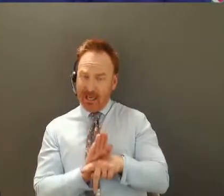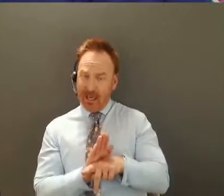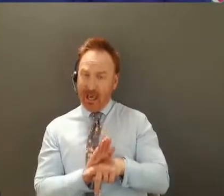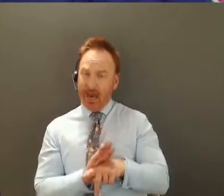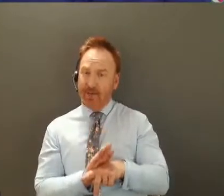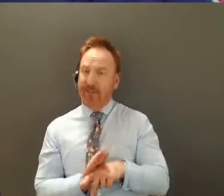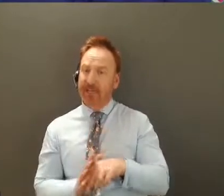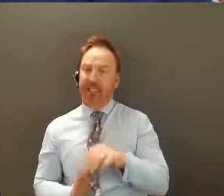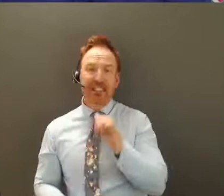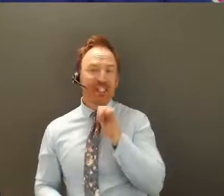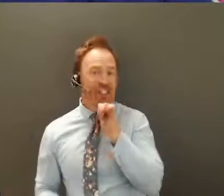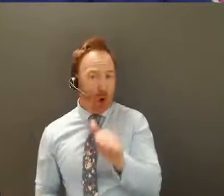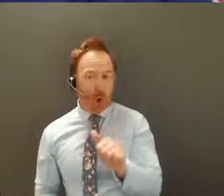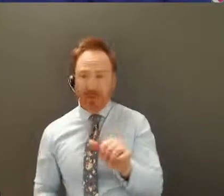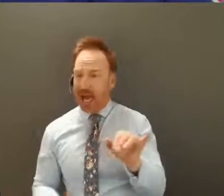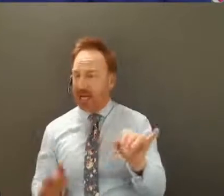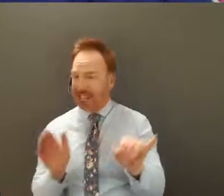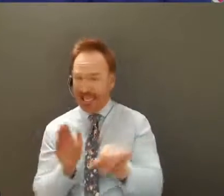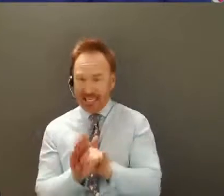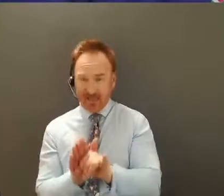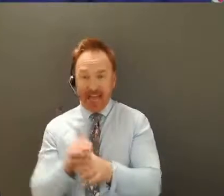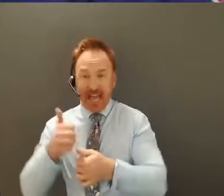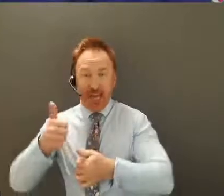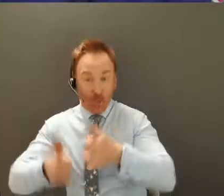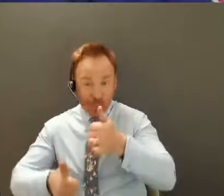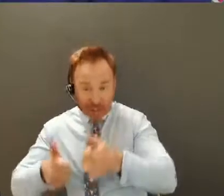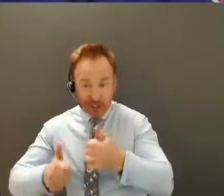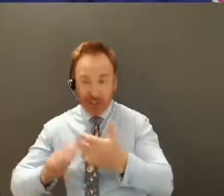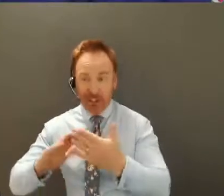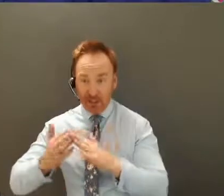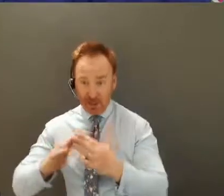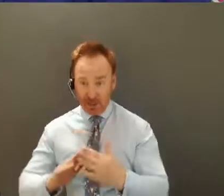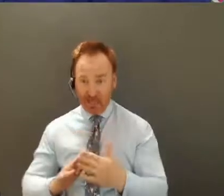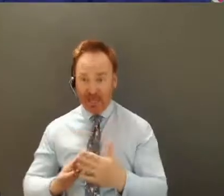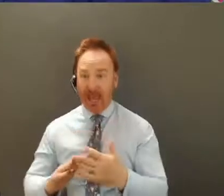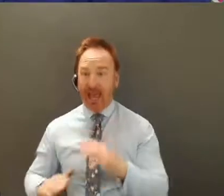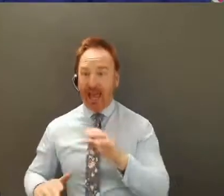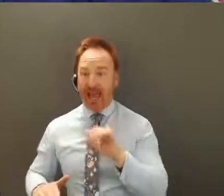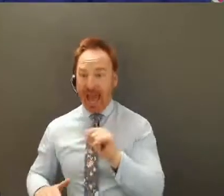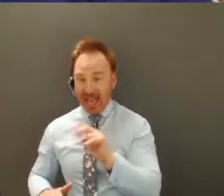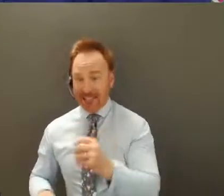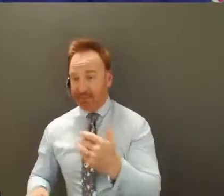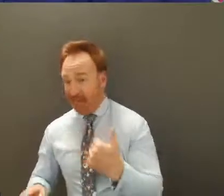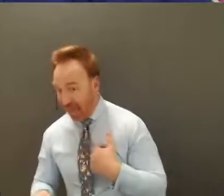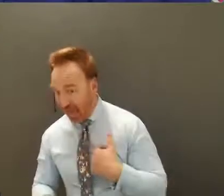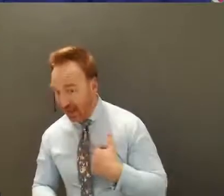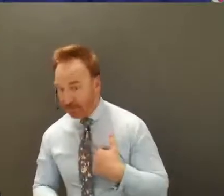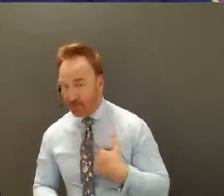the one more recent admission -- admissions.